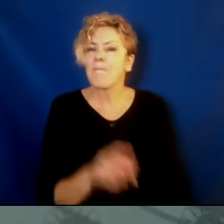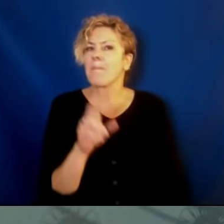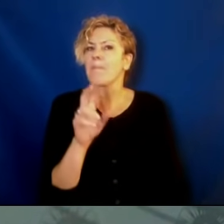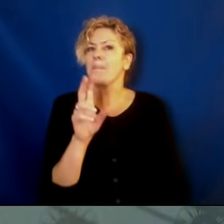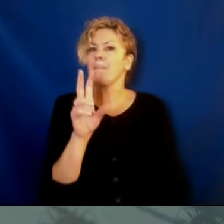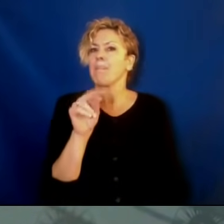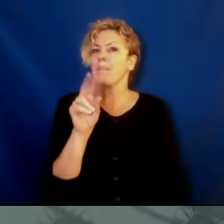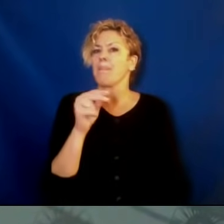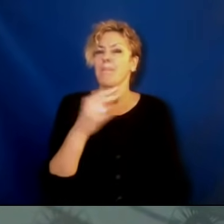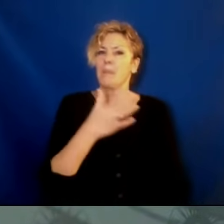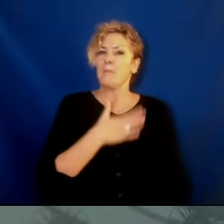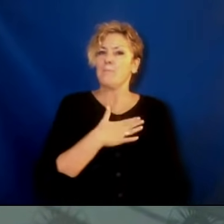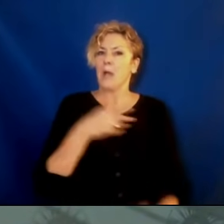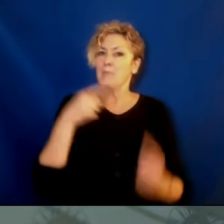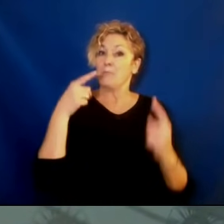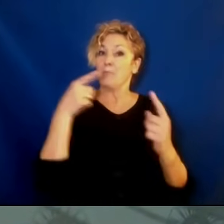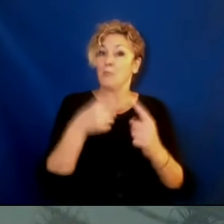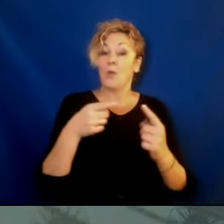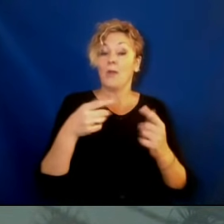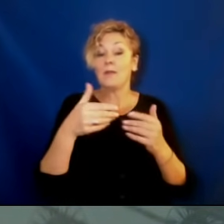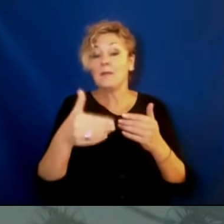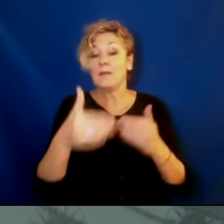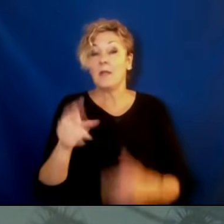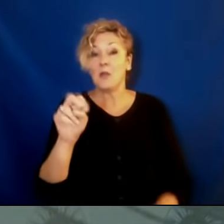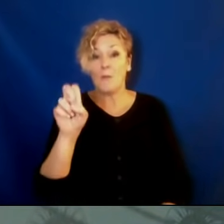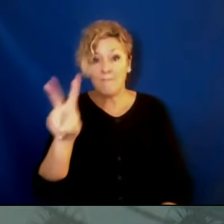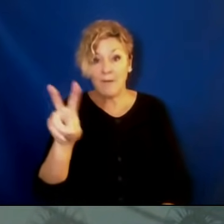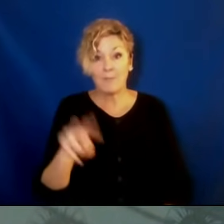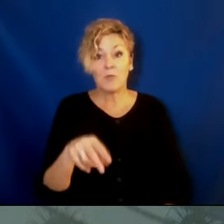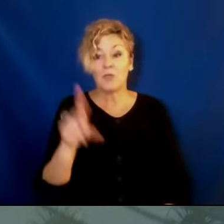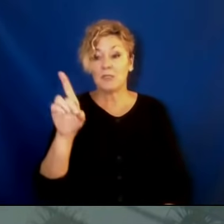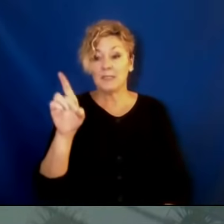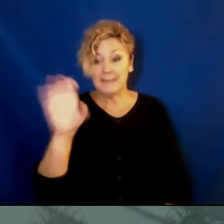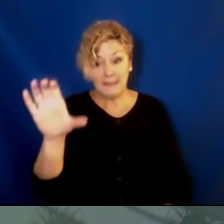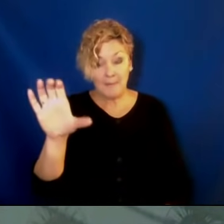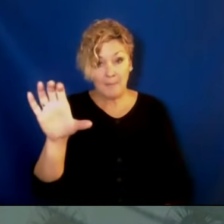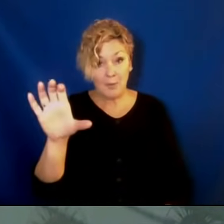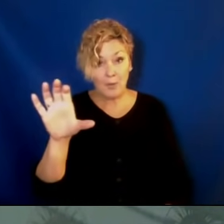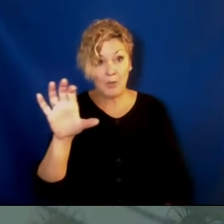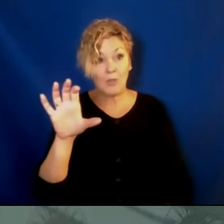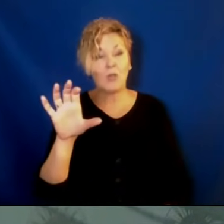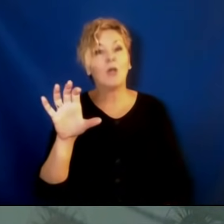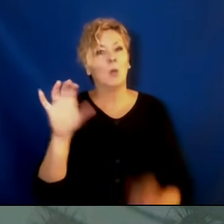there something that can be done now by the government to change that trajectory?